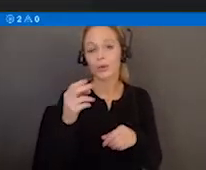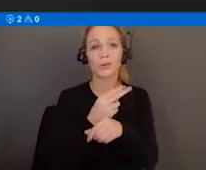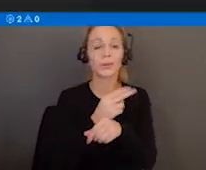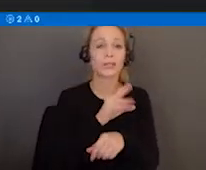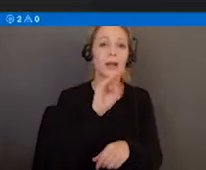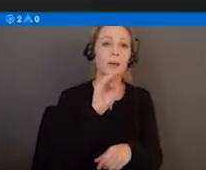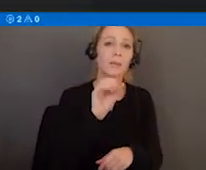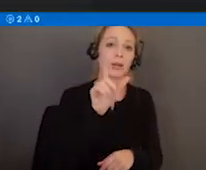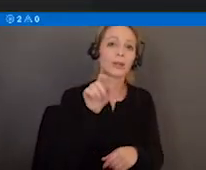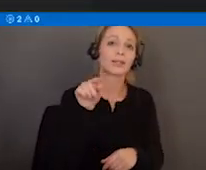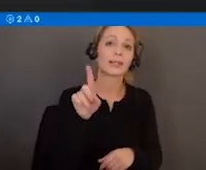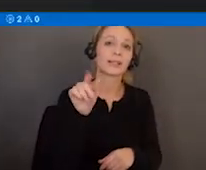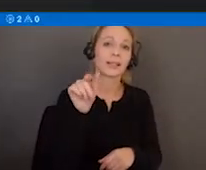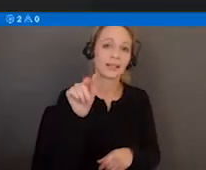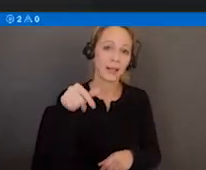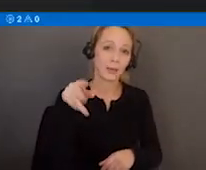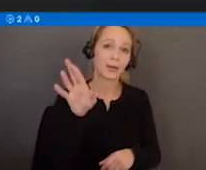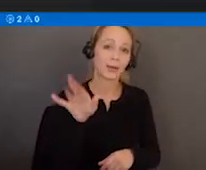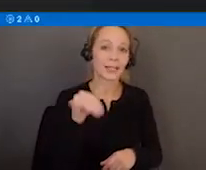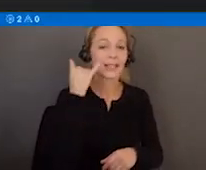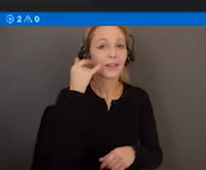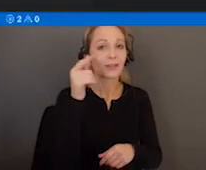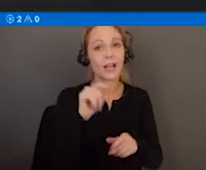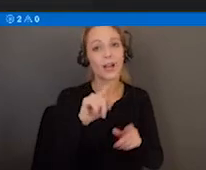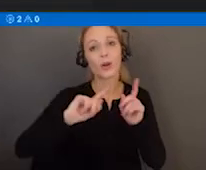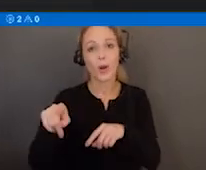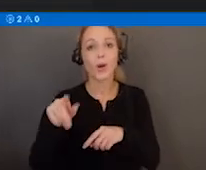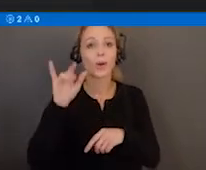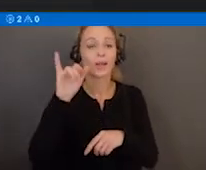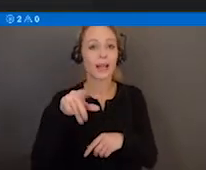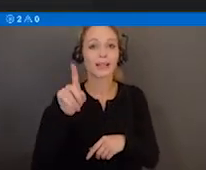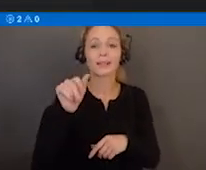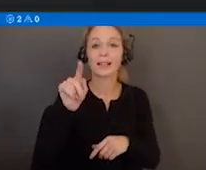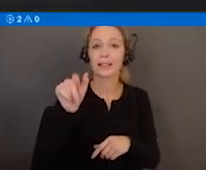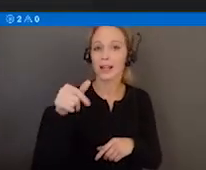CRUEL CODE USING THE CONTEXT KEY MODULE.DATA QUERY.